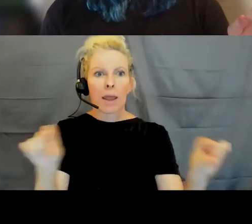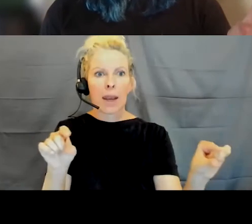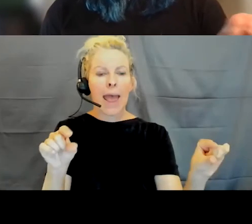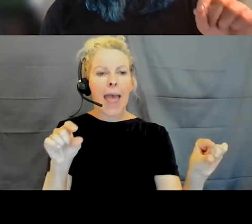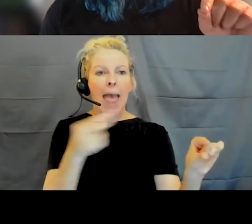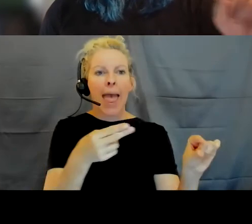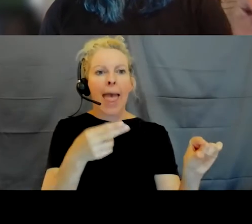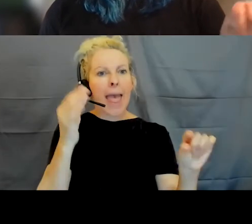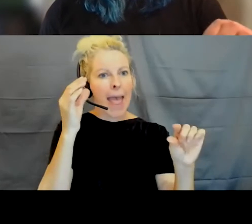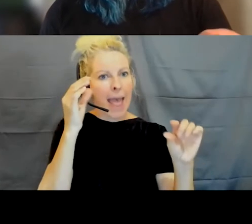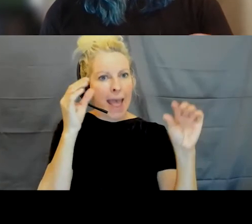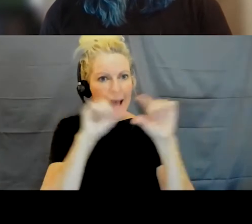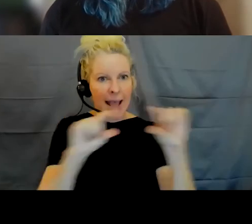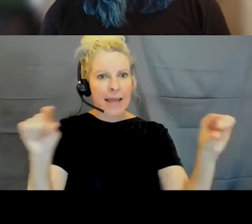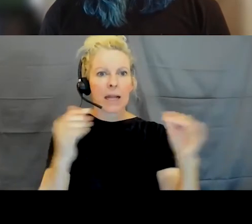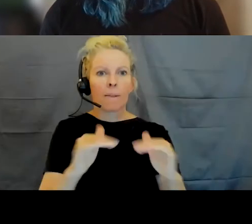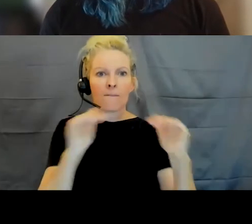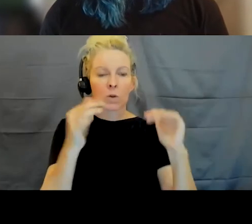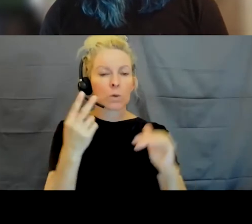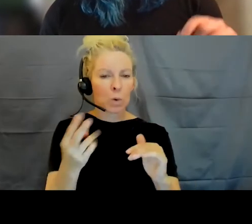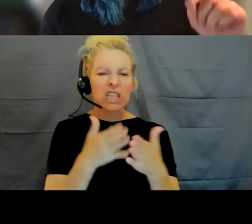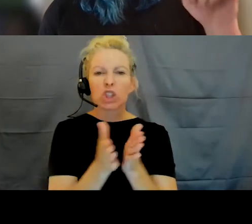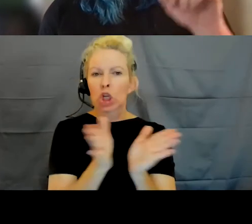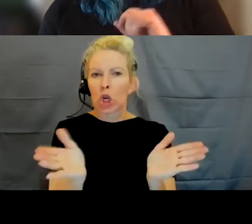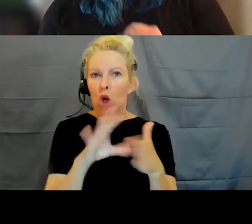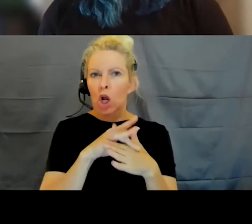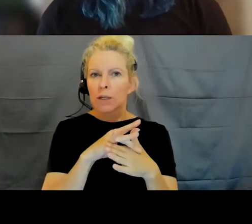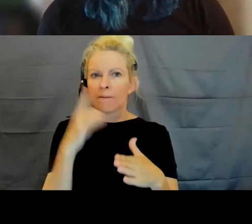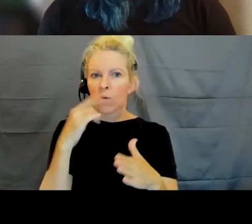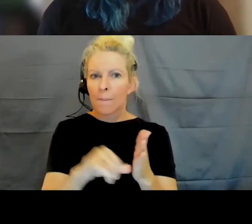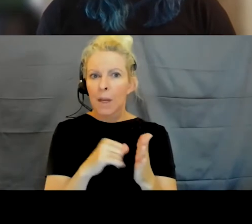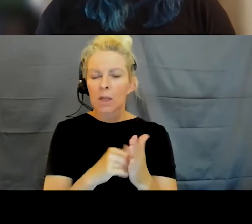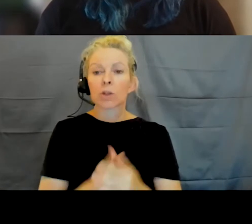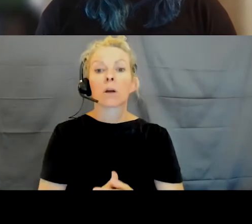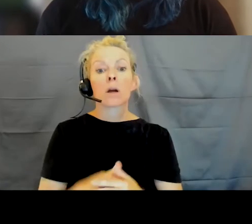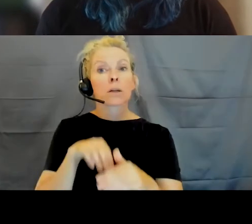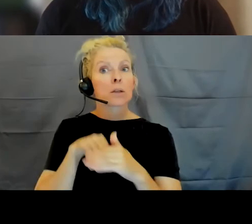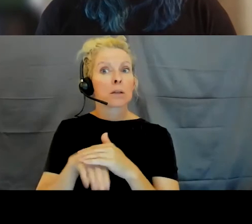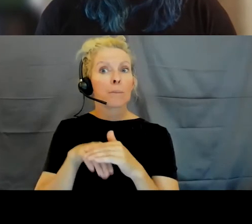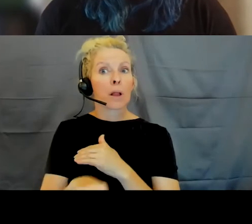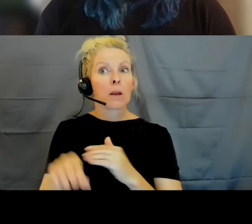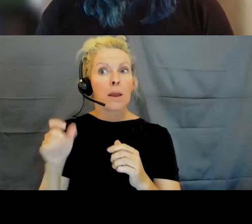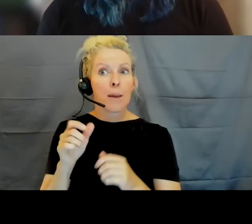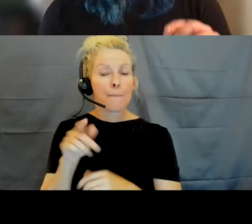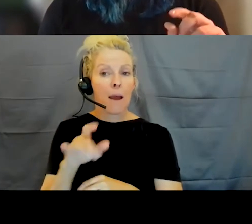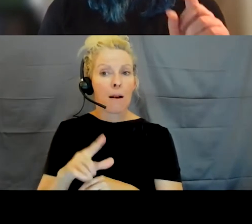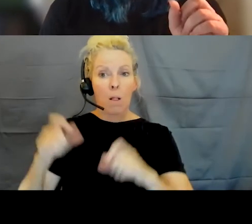generically inside the main content of the page, opened up my accessibility panel, and I see right